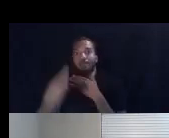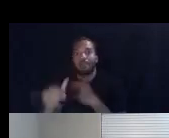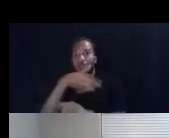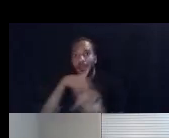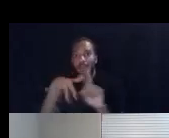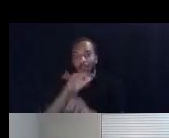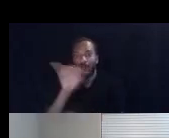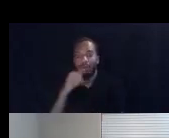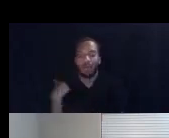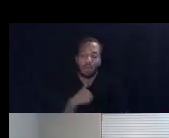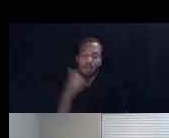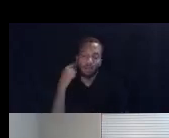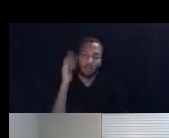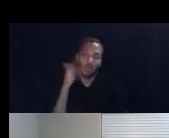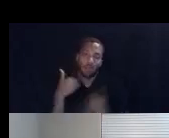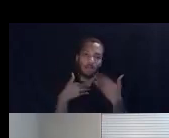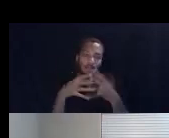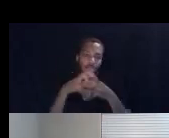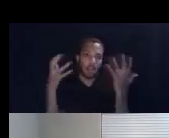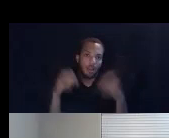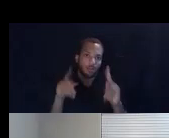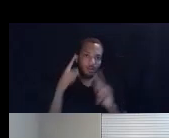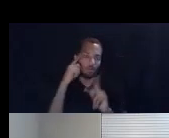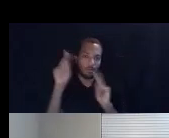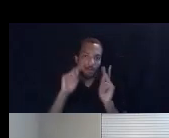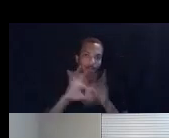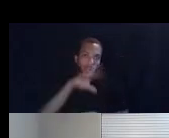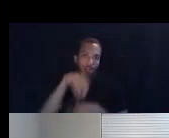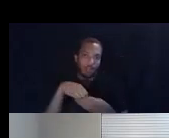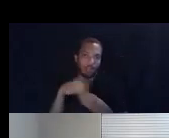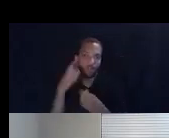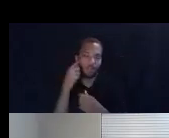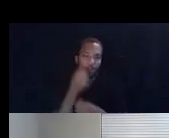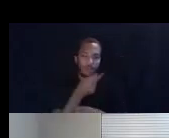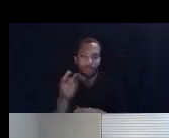for folks to engage and help to direct our work over the next several years in the near future.